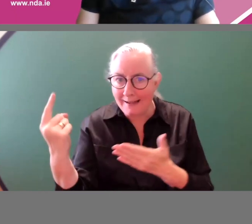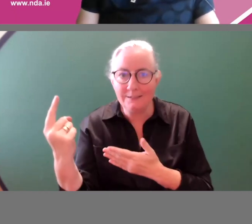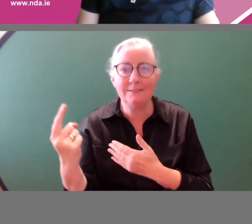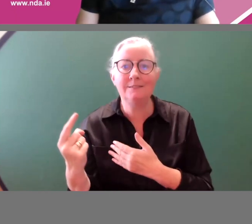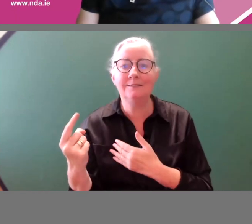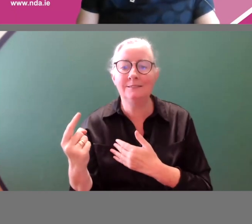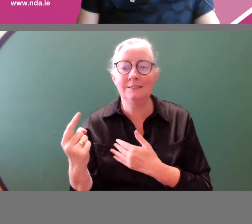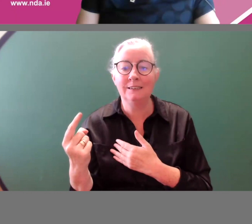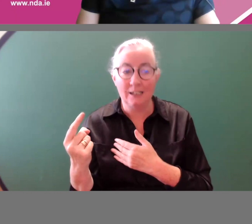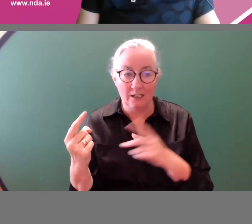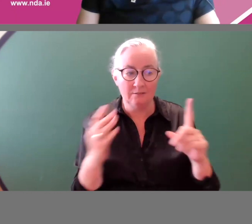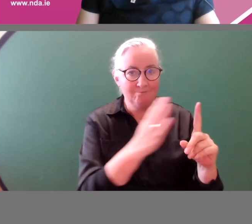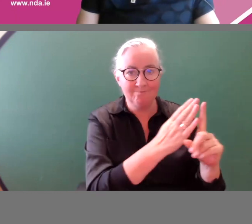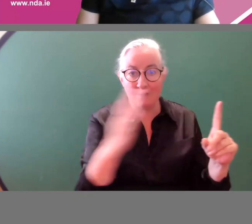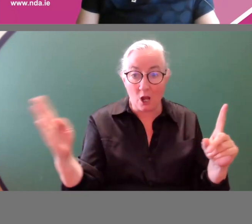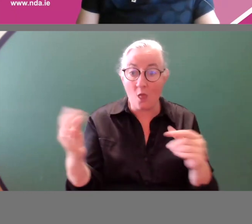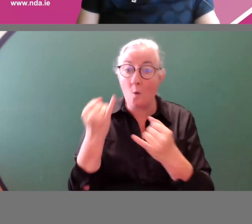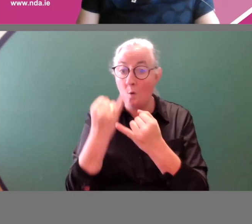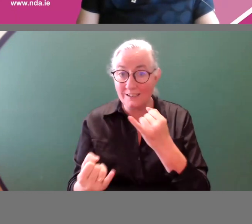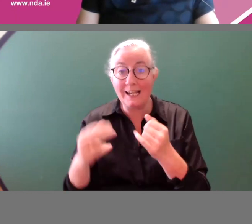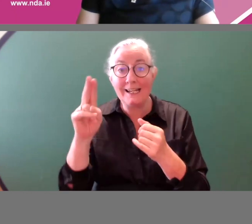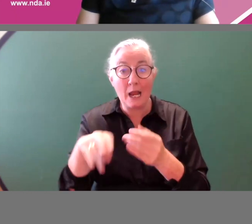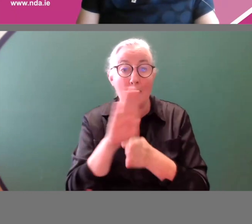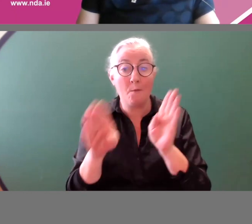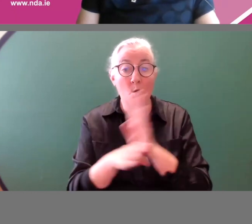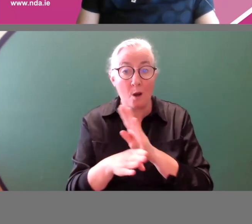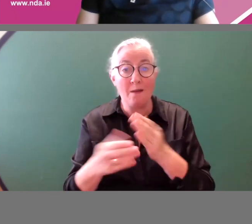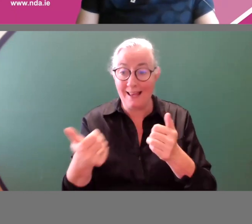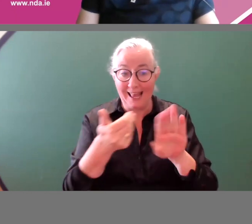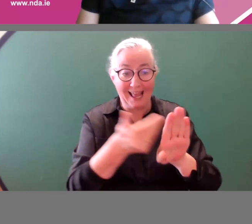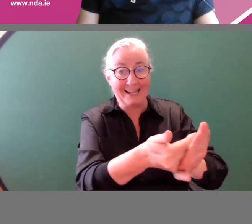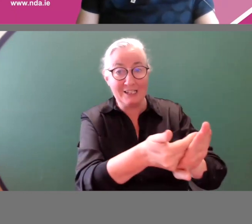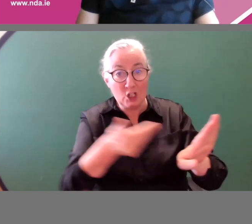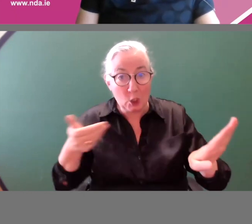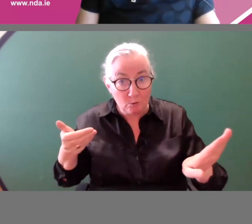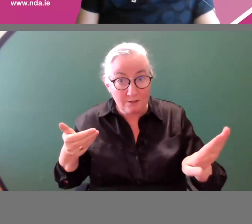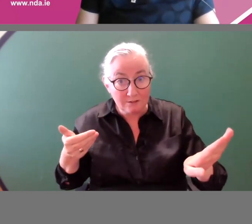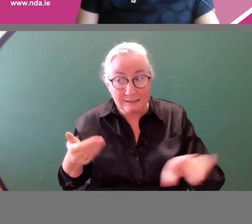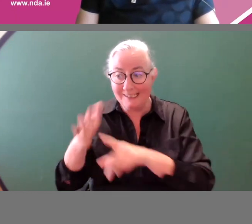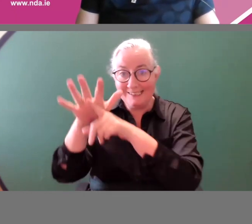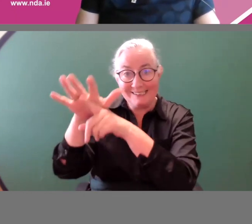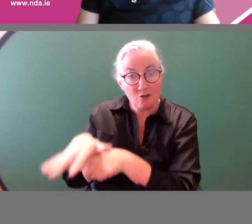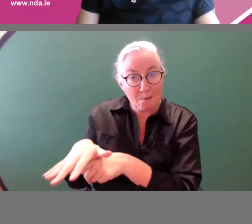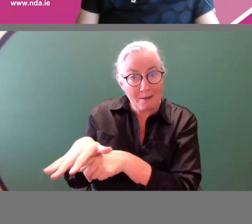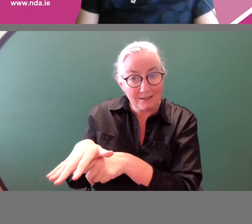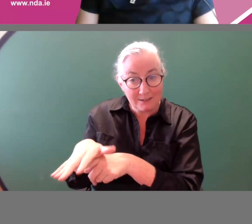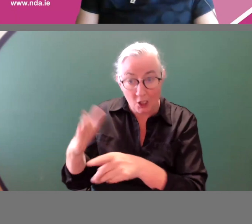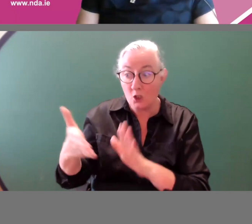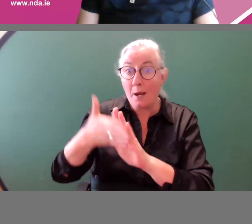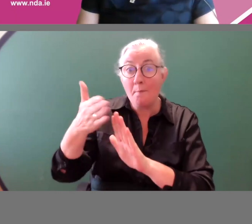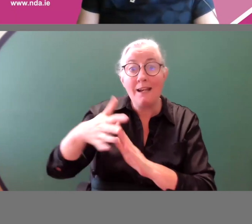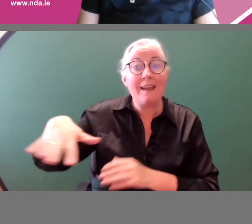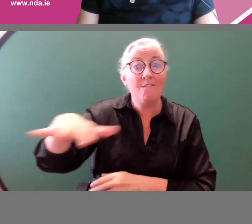the lower end of the scale it can cause exclusion and discrimination and it can have a huge impact